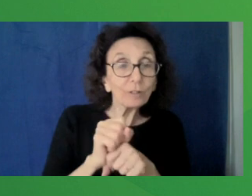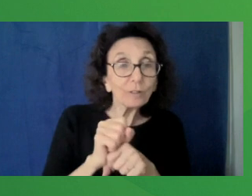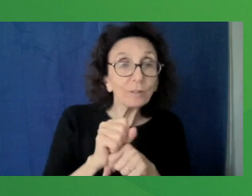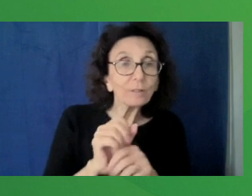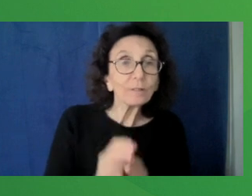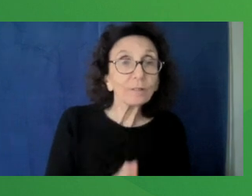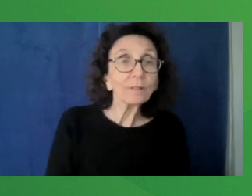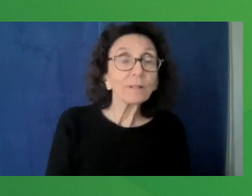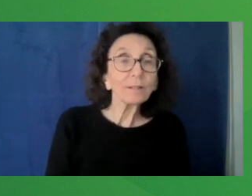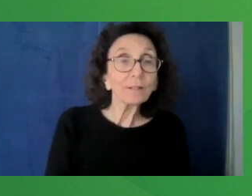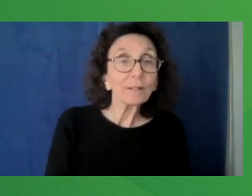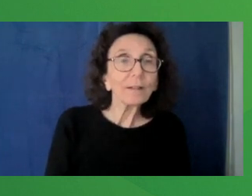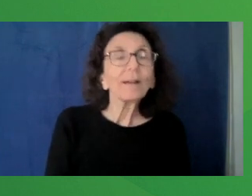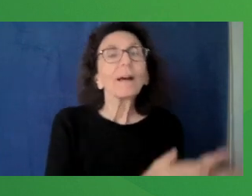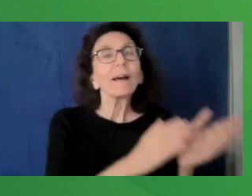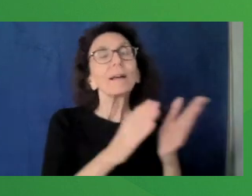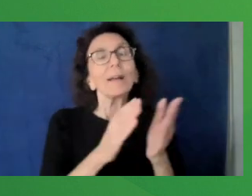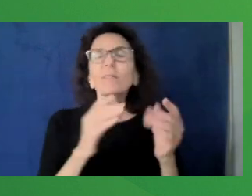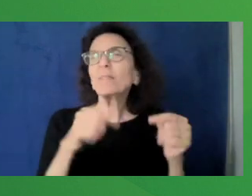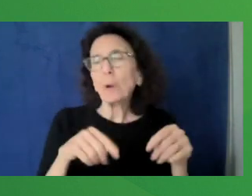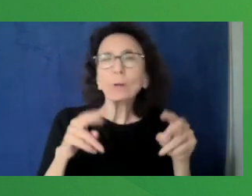or set of issues and questions. Next slide please.